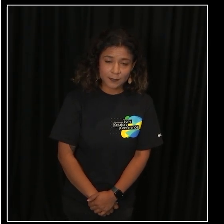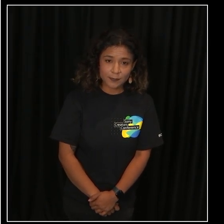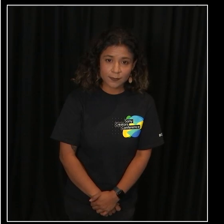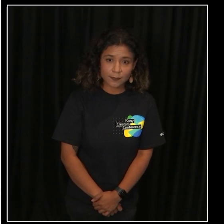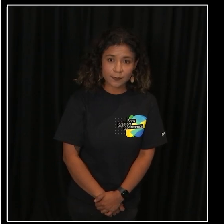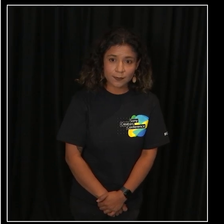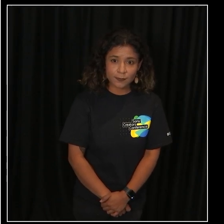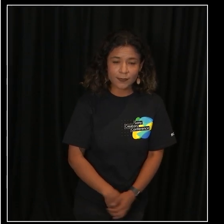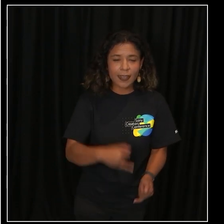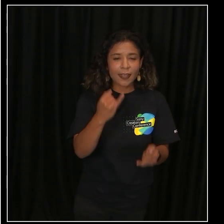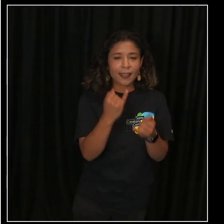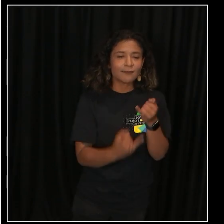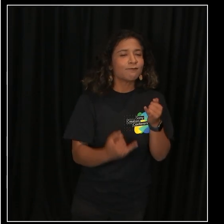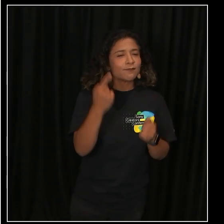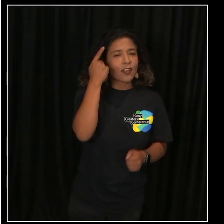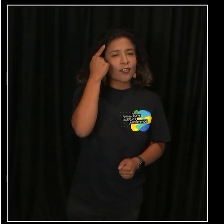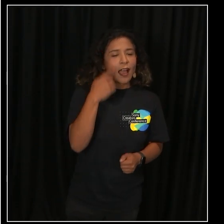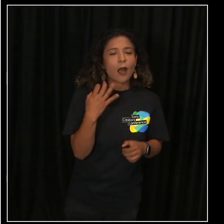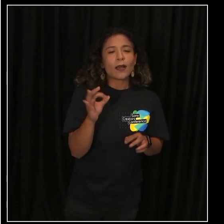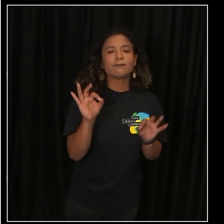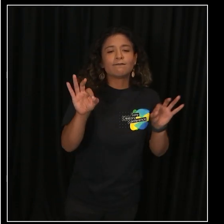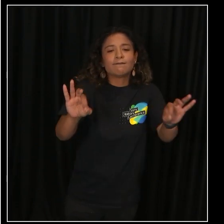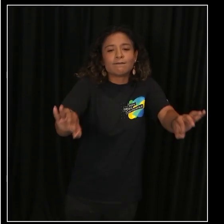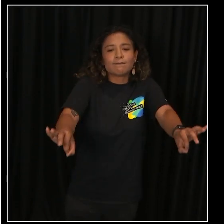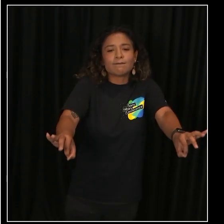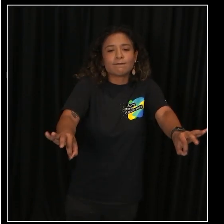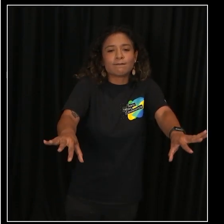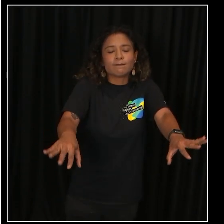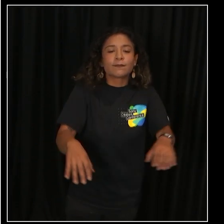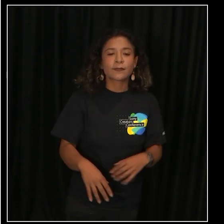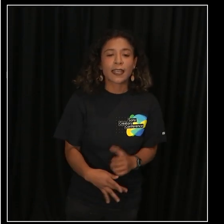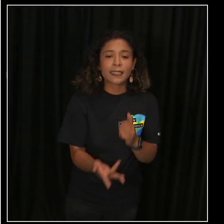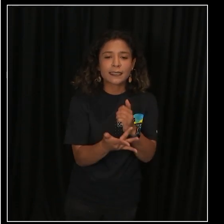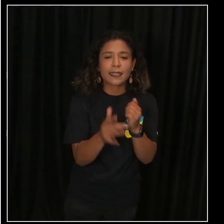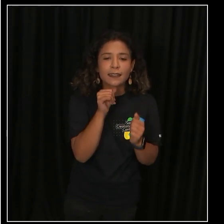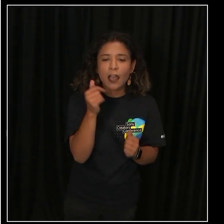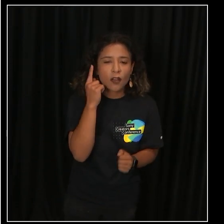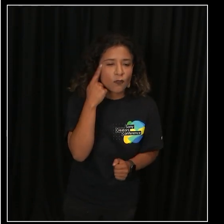As a final thought, I want to leave you with: this technique isn't for everyone. It's not suitable for every game.